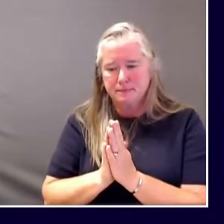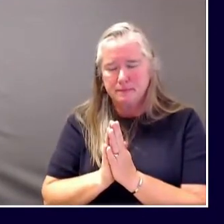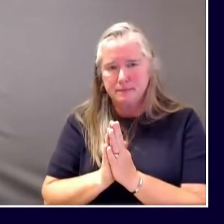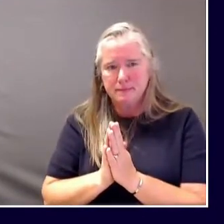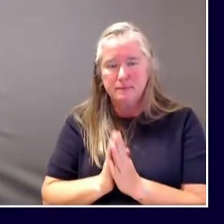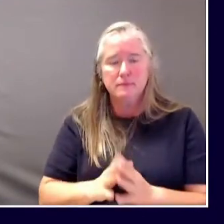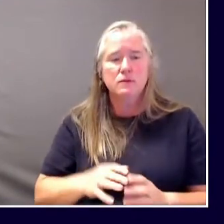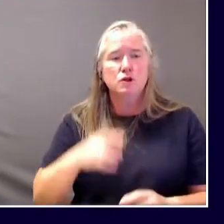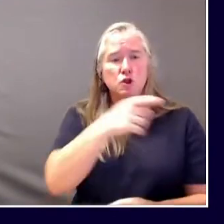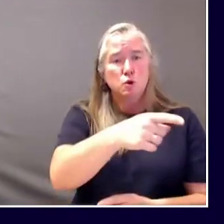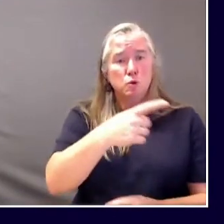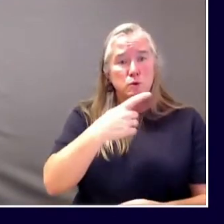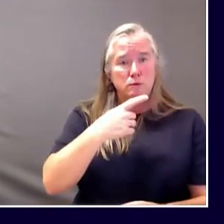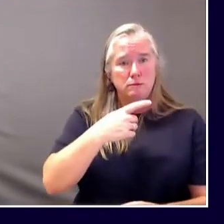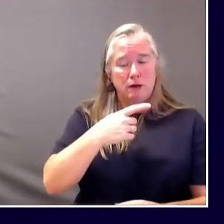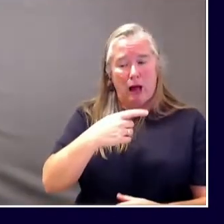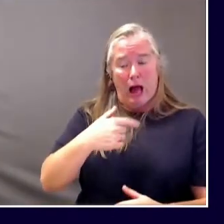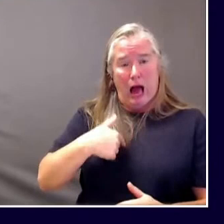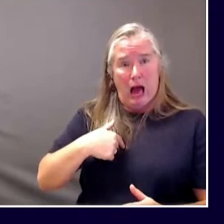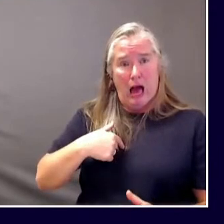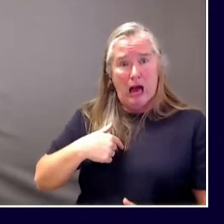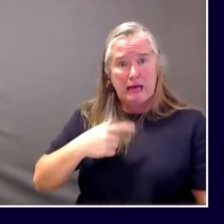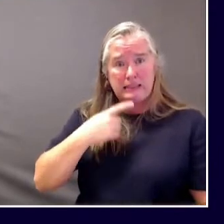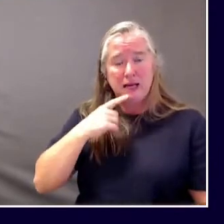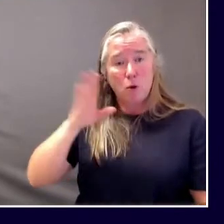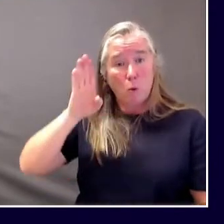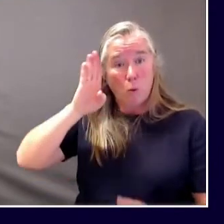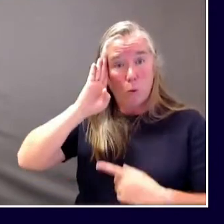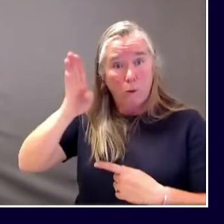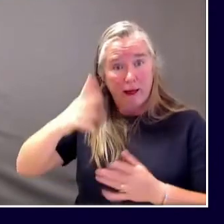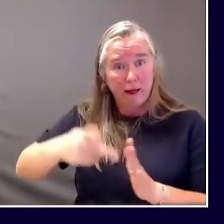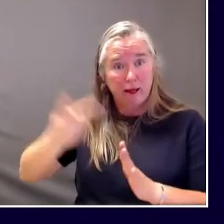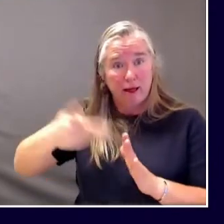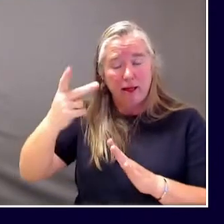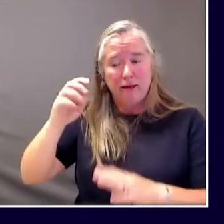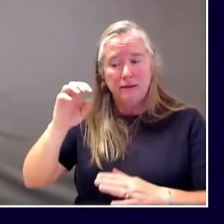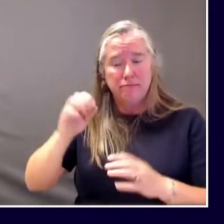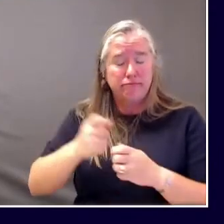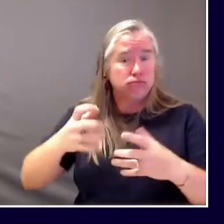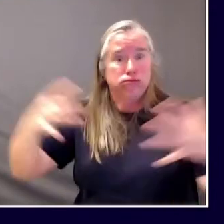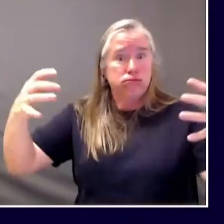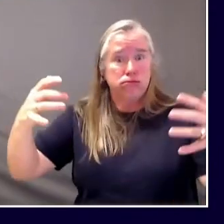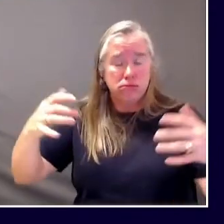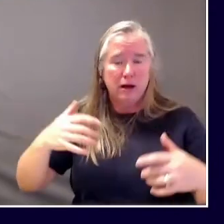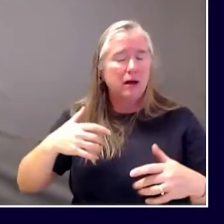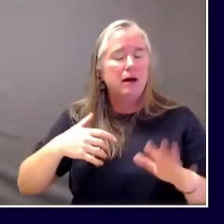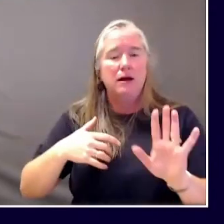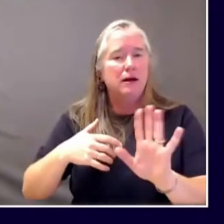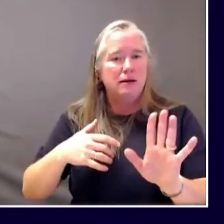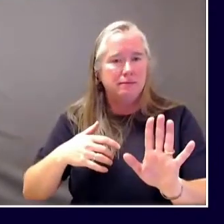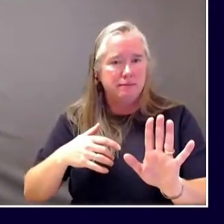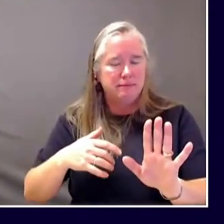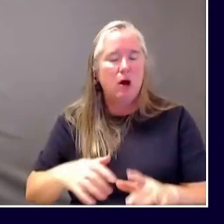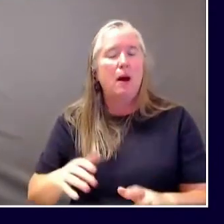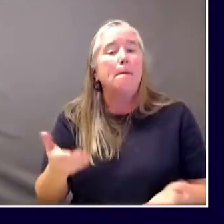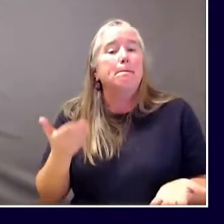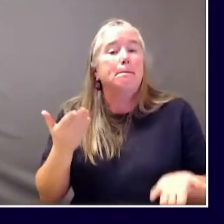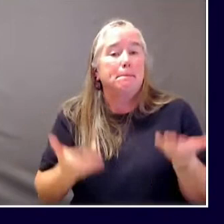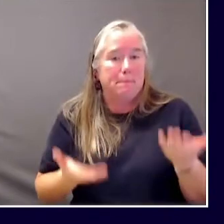be exponential growth that's not a projection that's not a